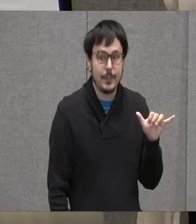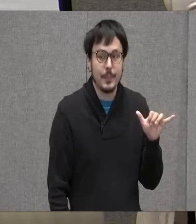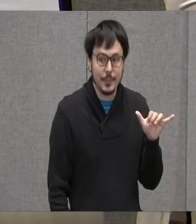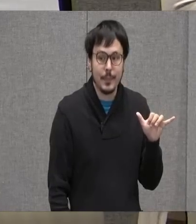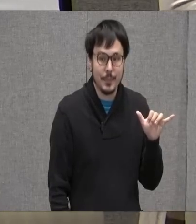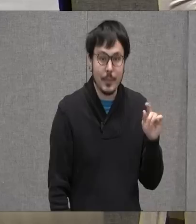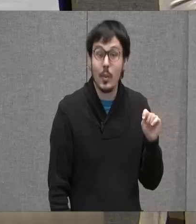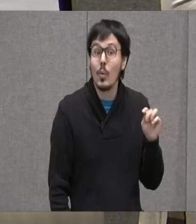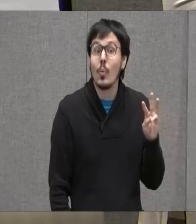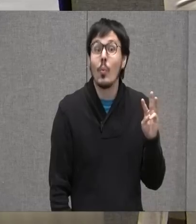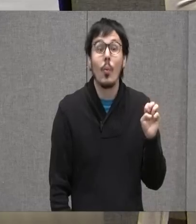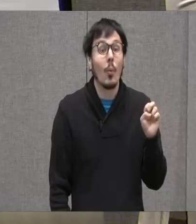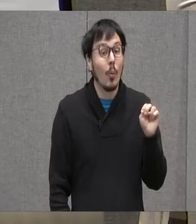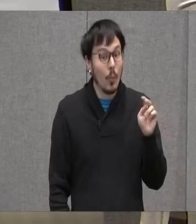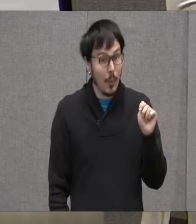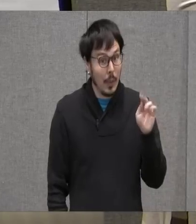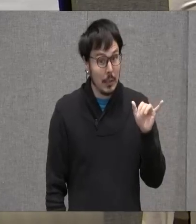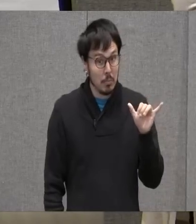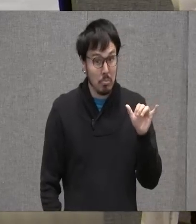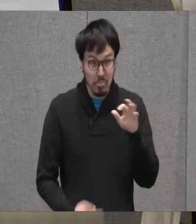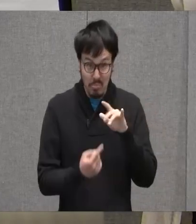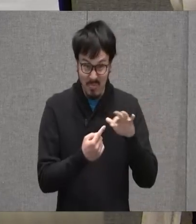Did I spell it right? I hope so.